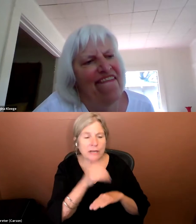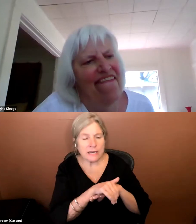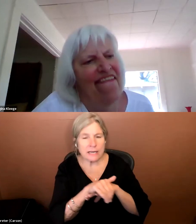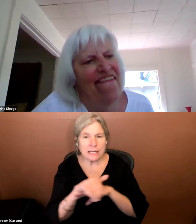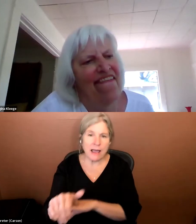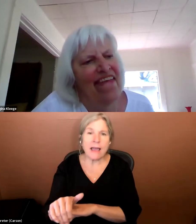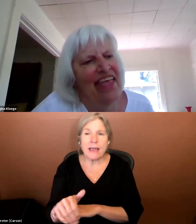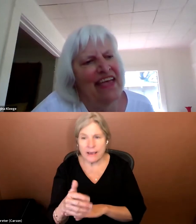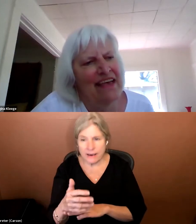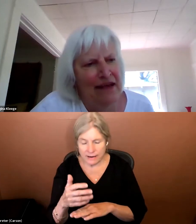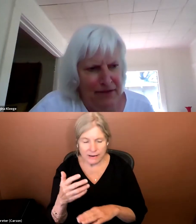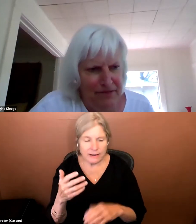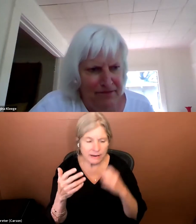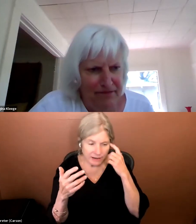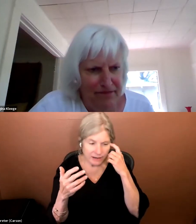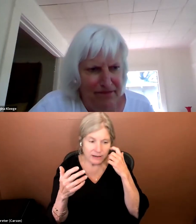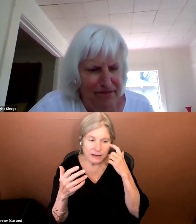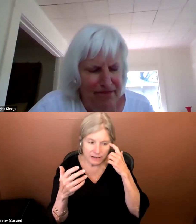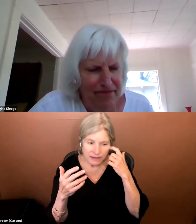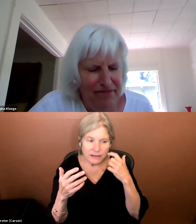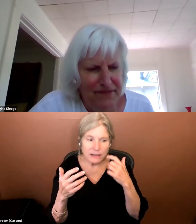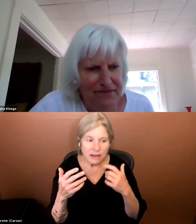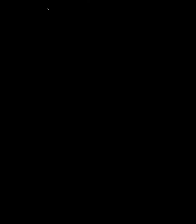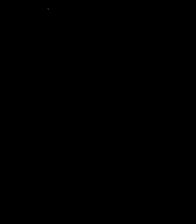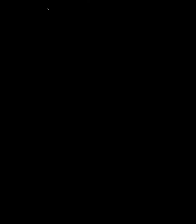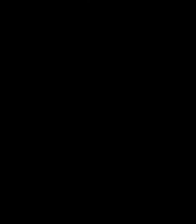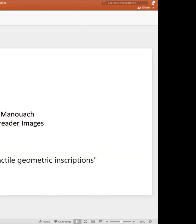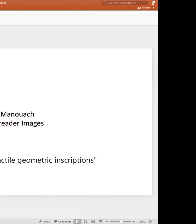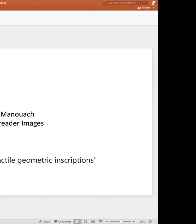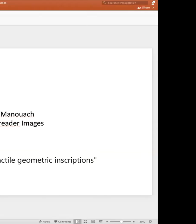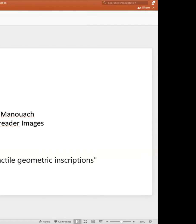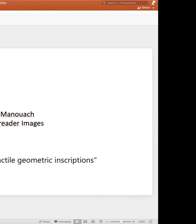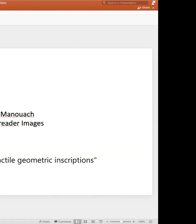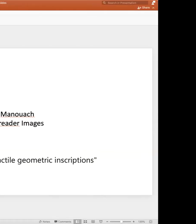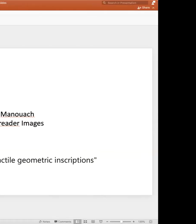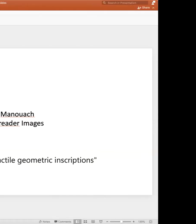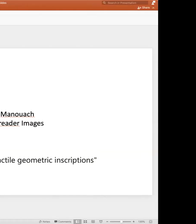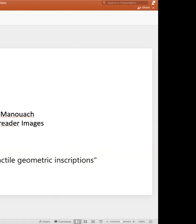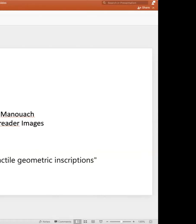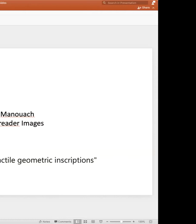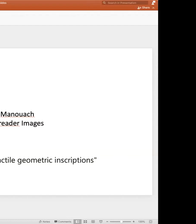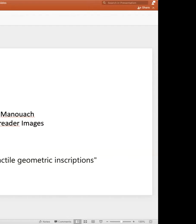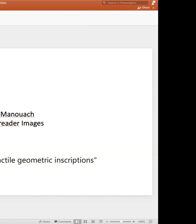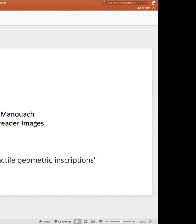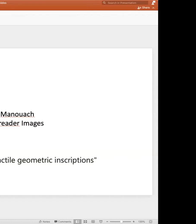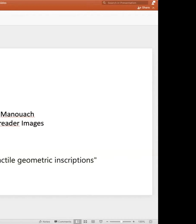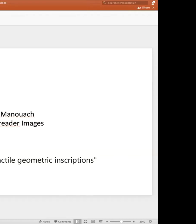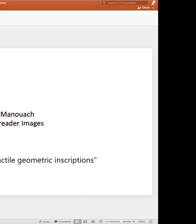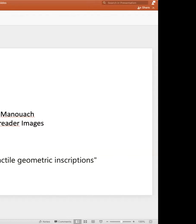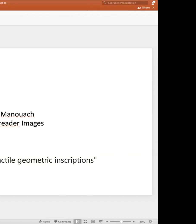very tensely on a quite more conventional comic book. I would wake up in the morning and I would see from